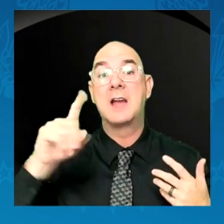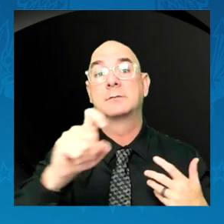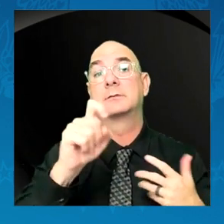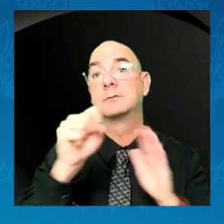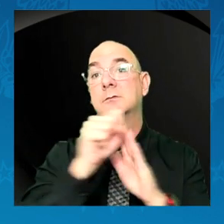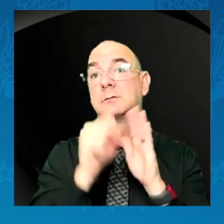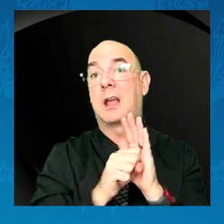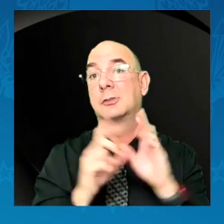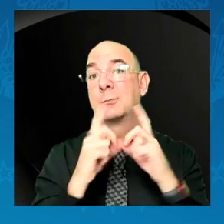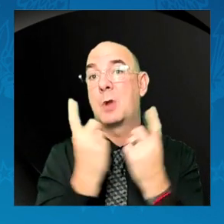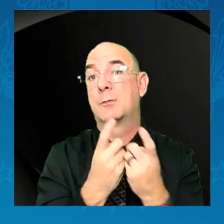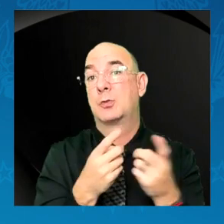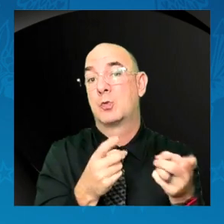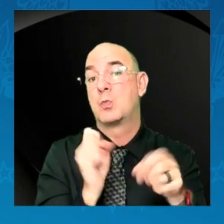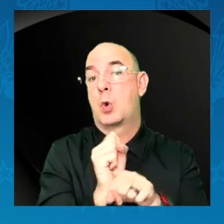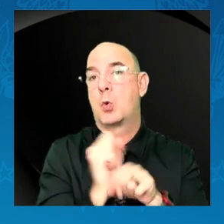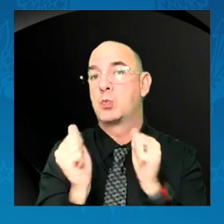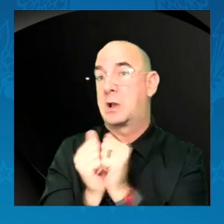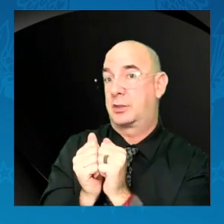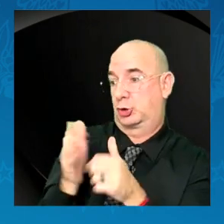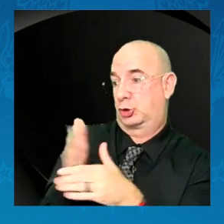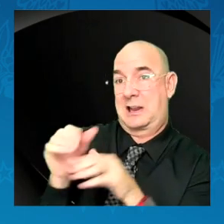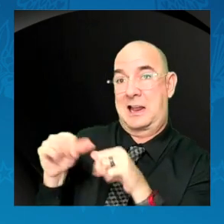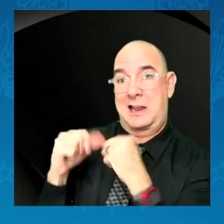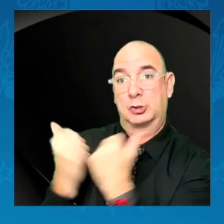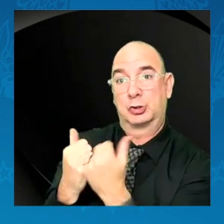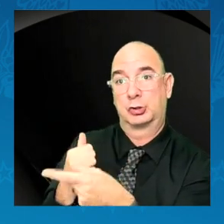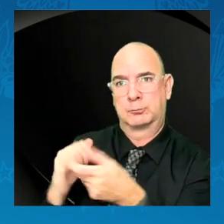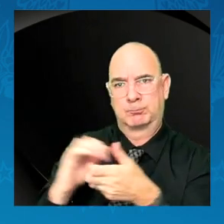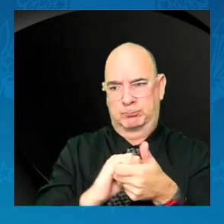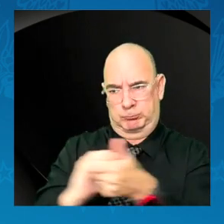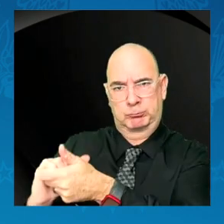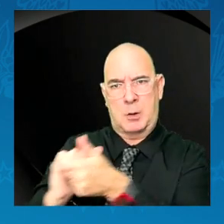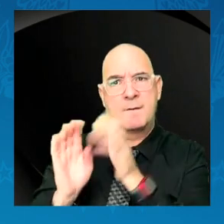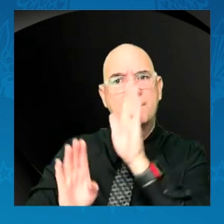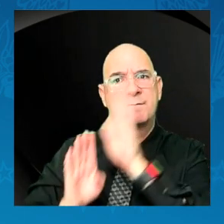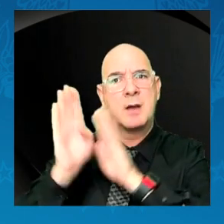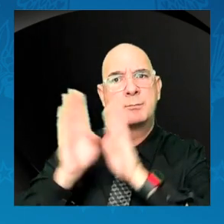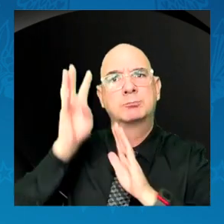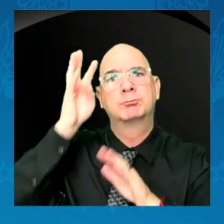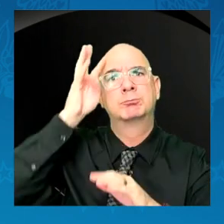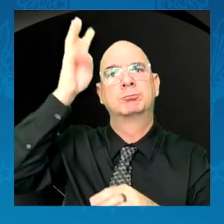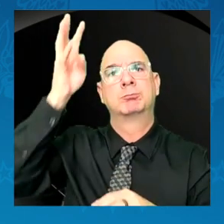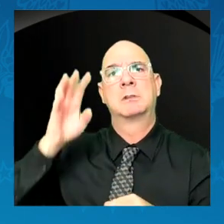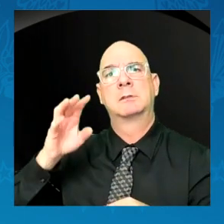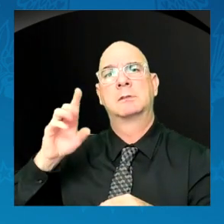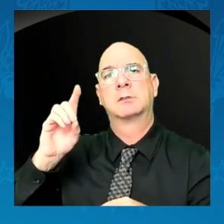to essentially develop a diplomatic approach that will expand the global leadership of the United States